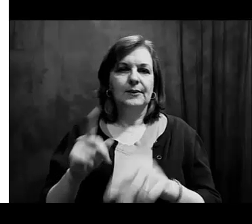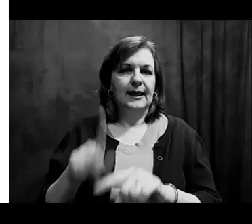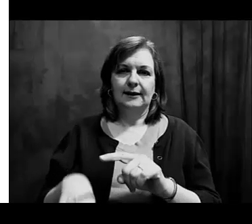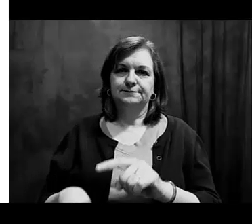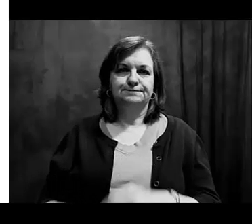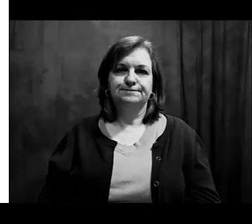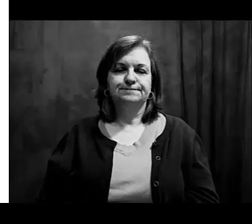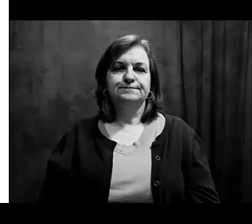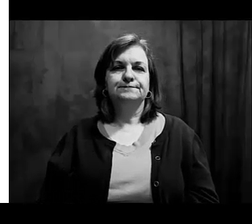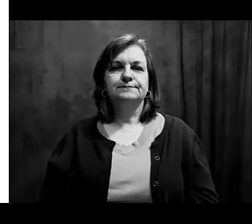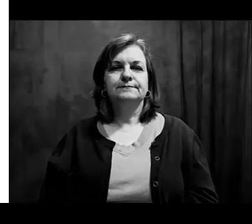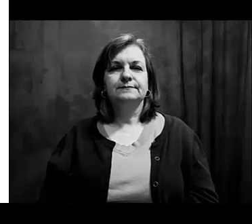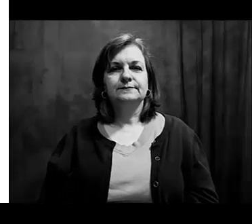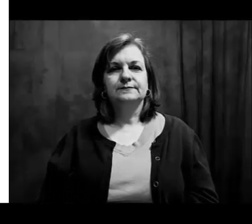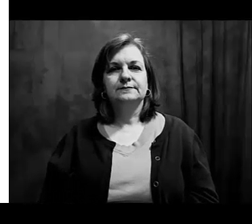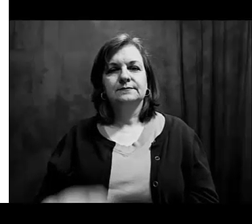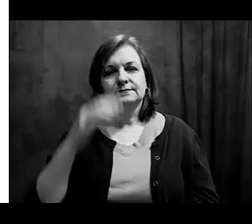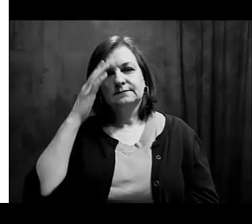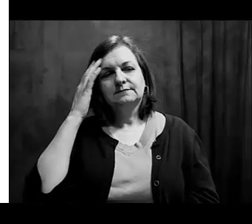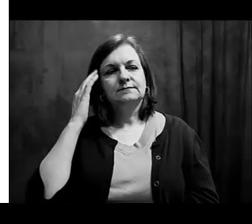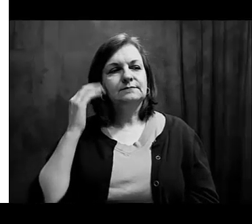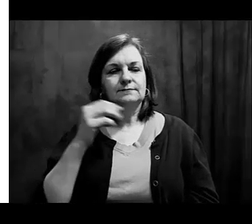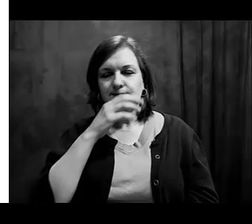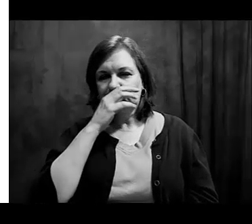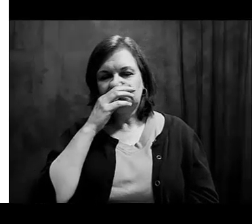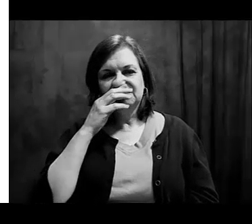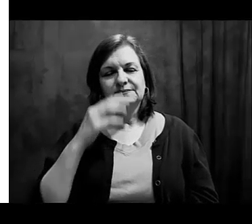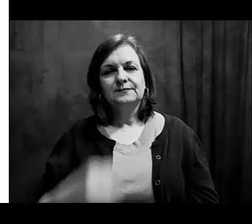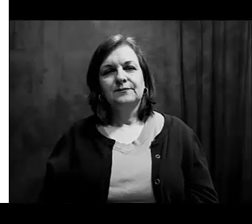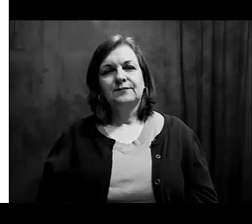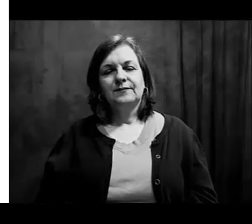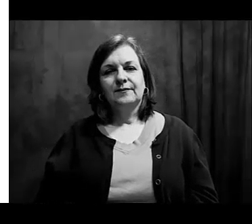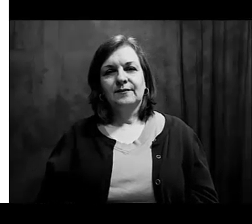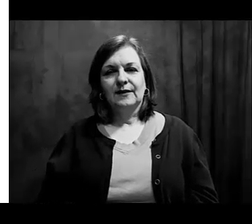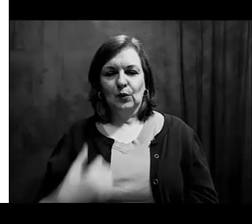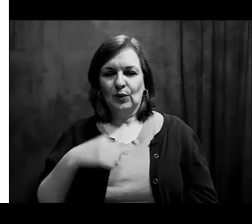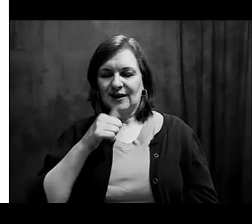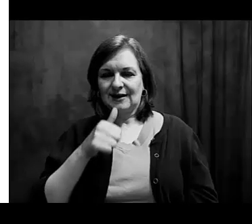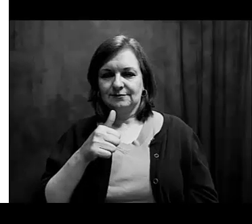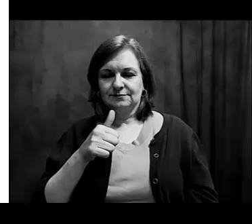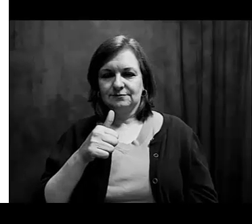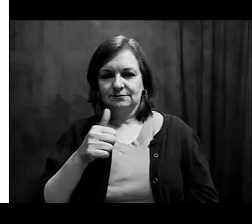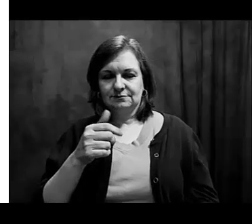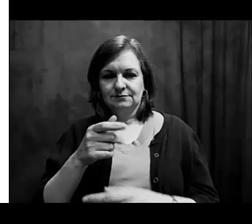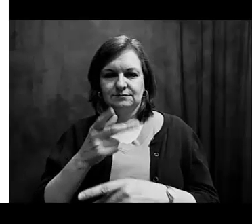like I said we aren't dividing out so much the side to the brain because we found if you injure one side of your brain the other side of